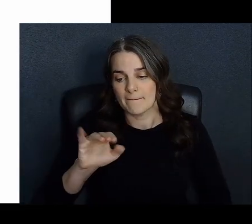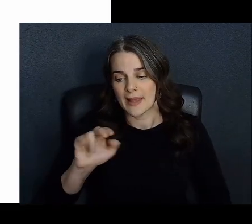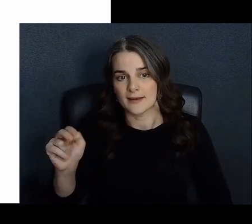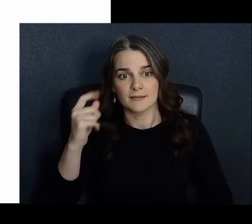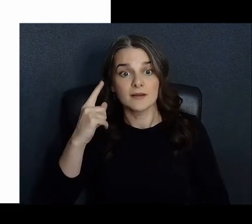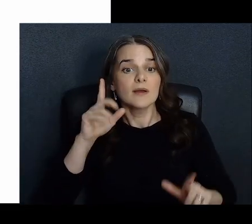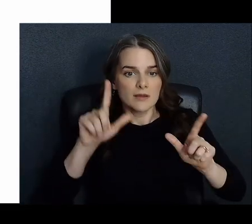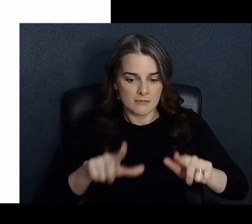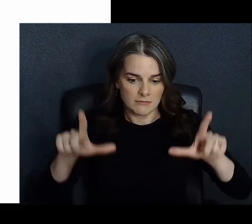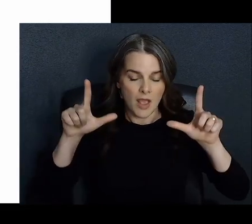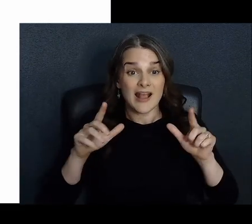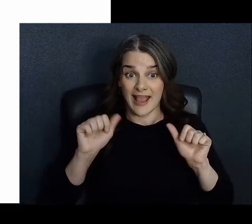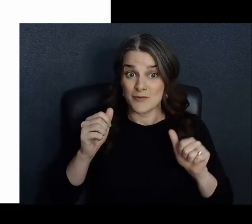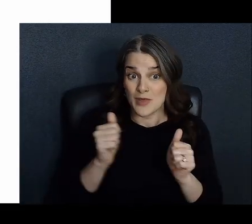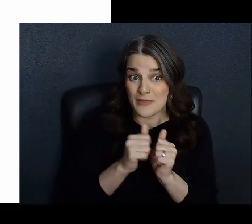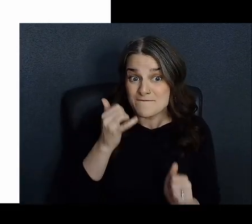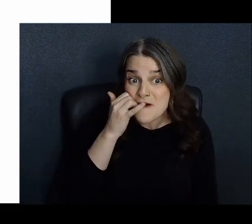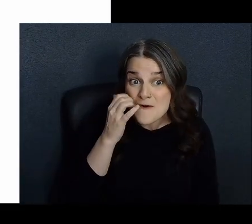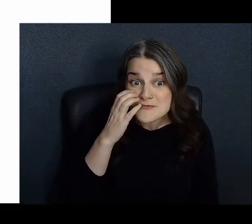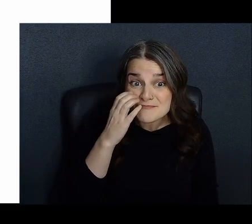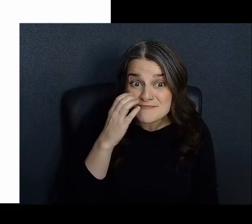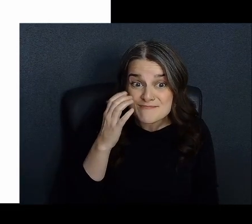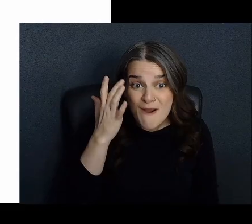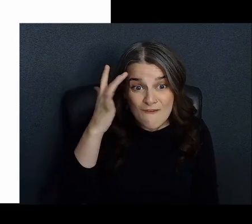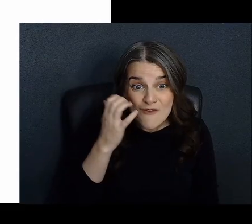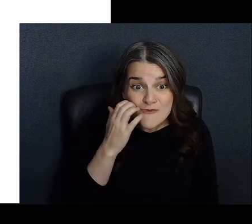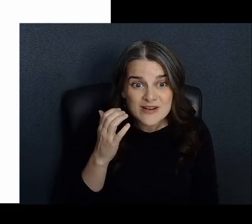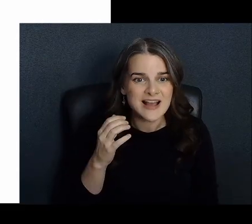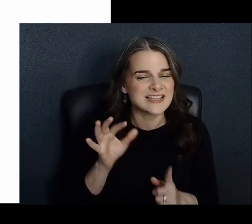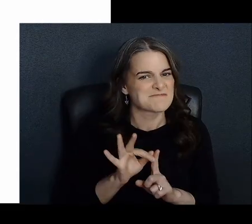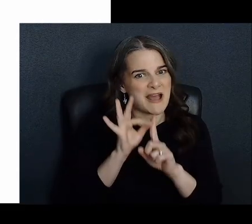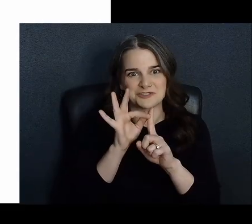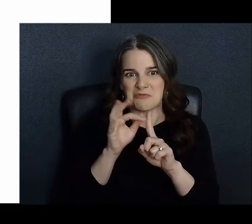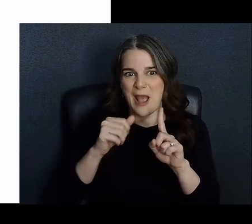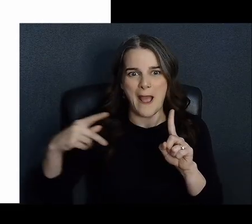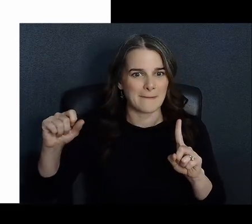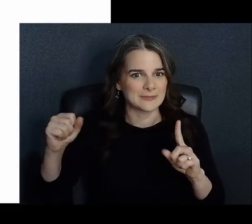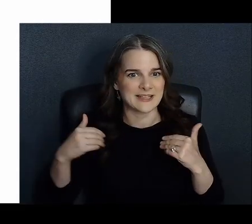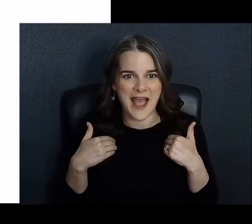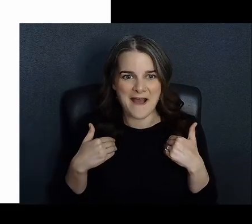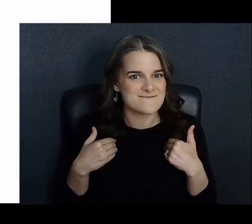There's also specialty apps that can do that. There's a whole plethora of apps out there